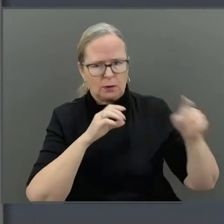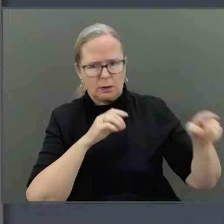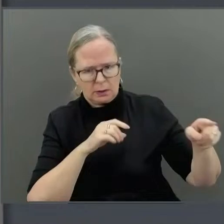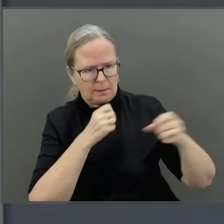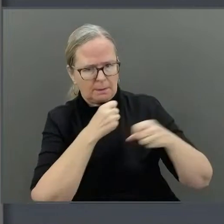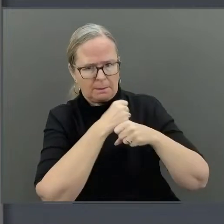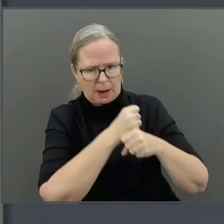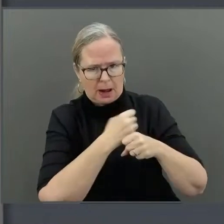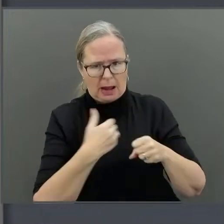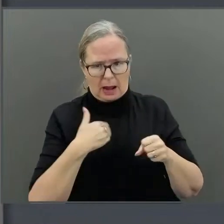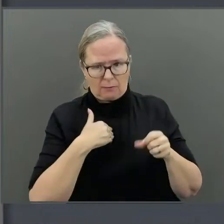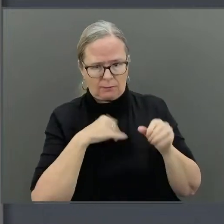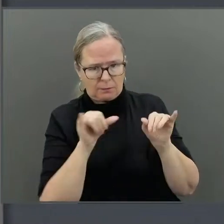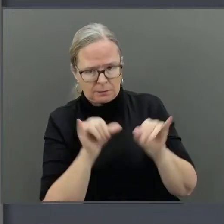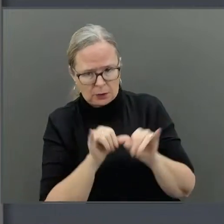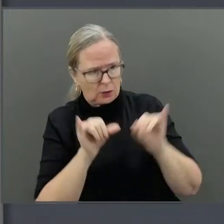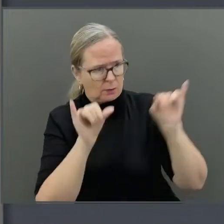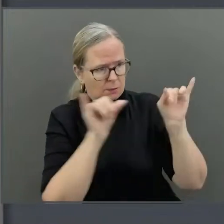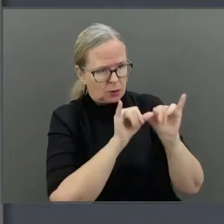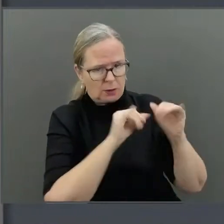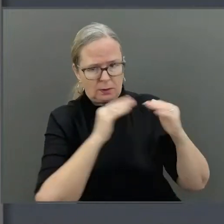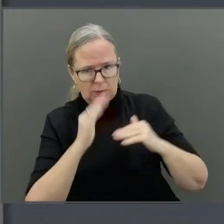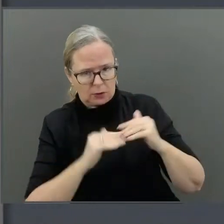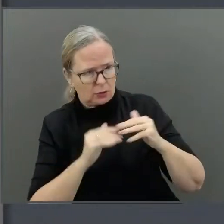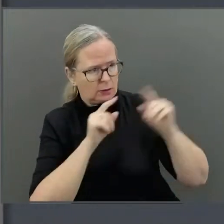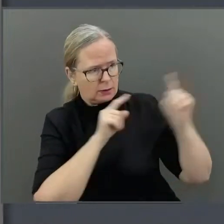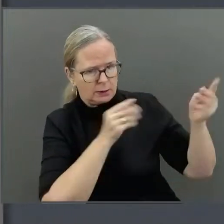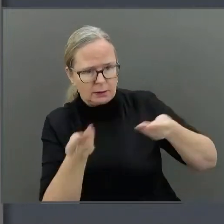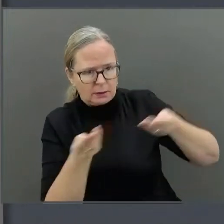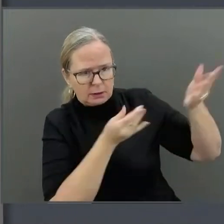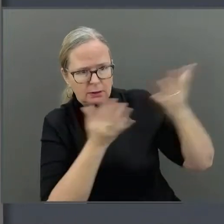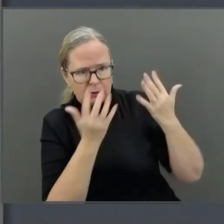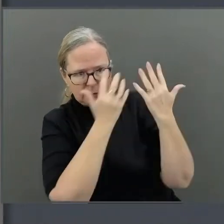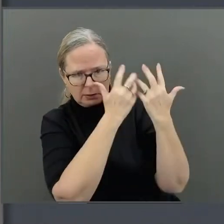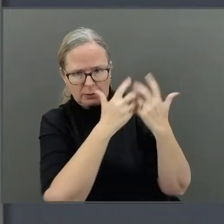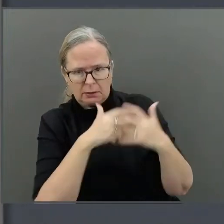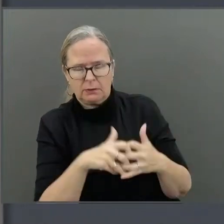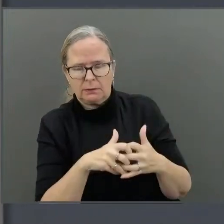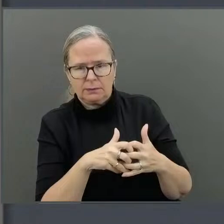on-site work can shift and change and what it means I also wanted to let you know that